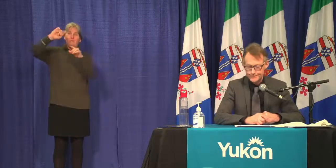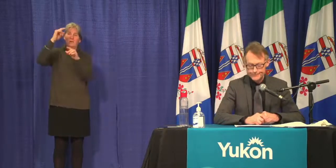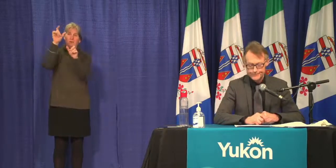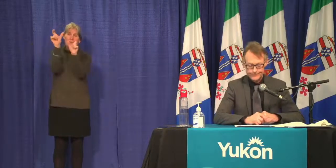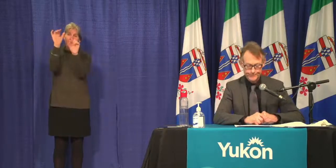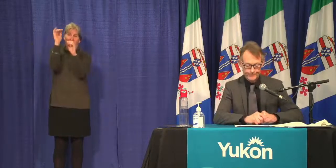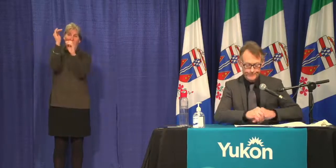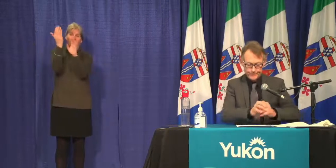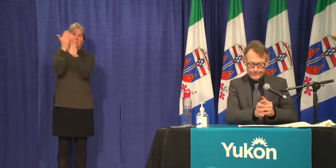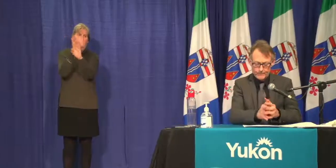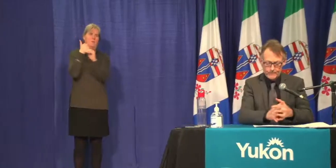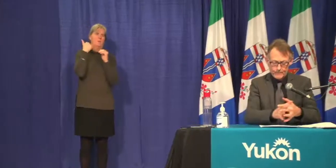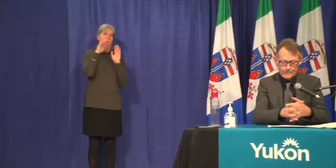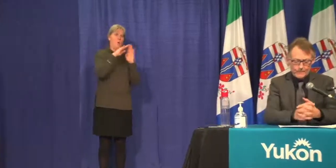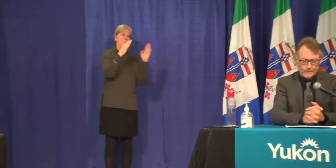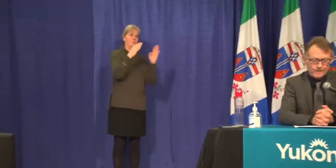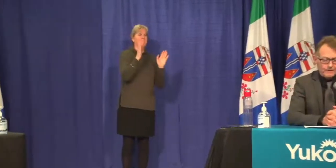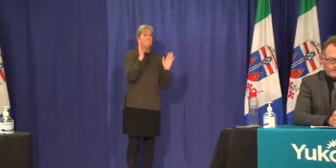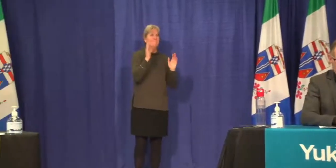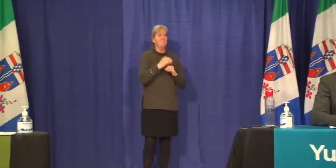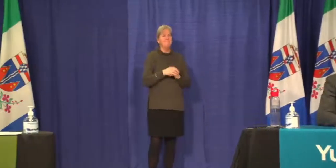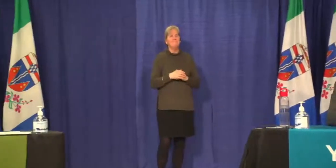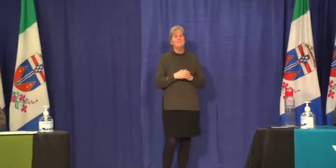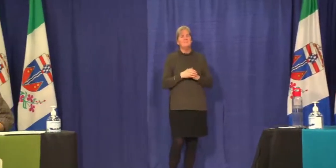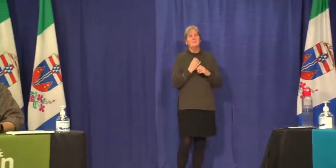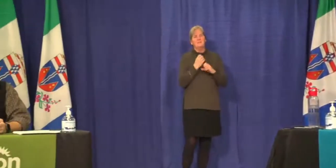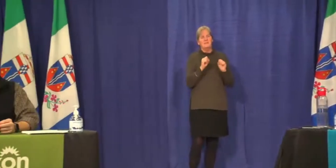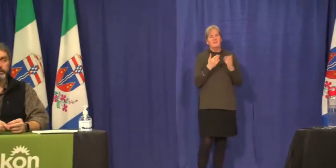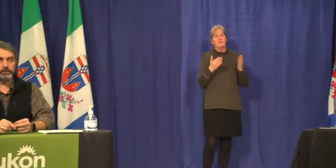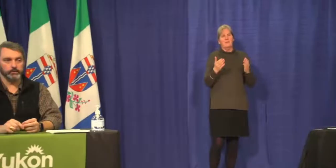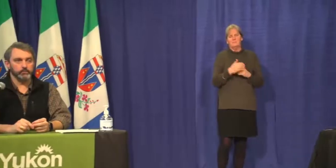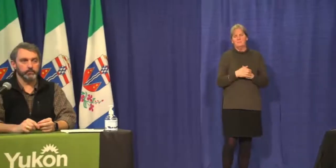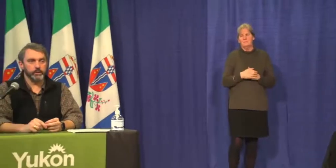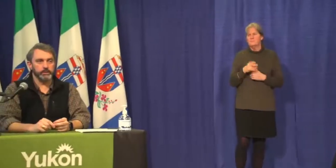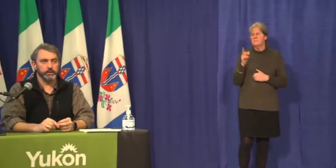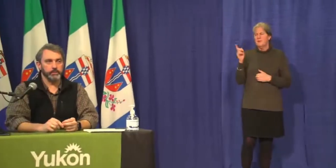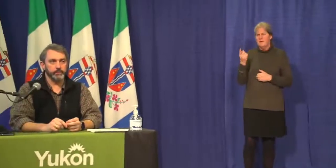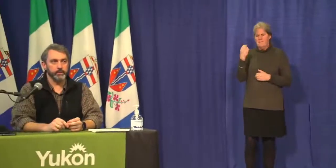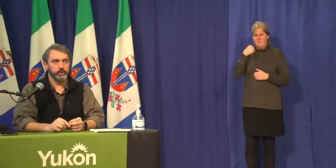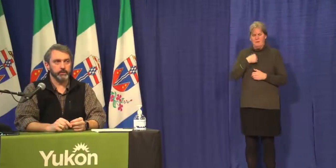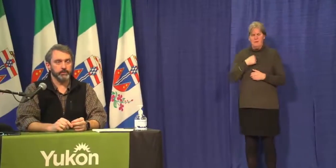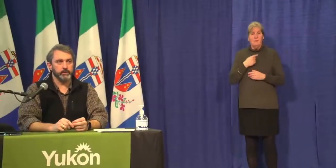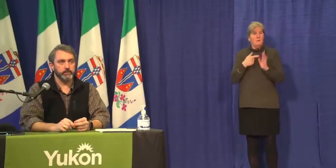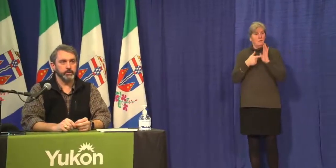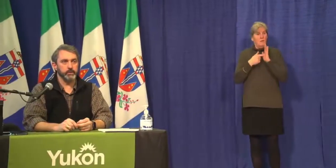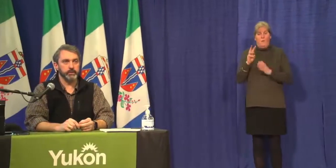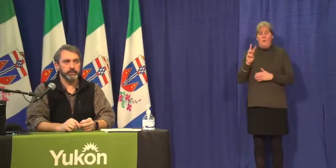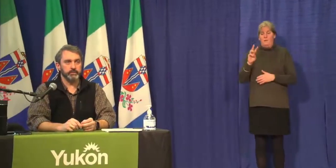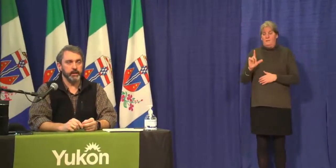community. Pat: Premier Silver? The simple analogy for me is, Watson Lake may be one of the